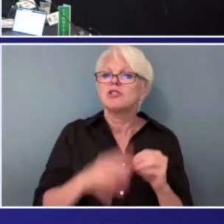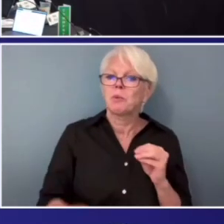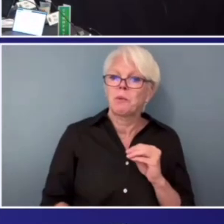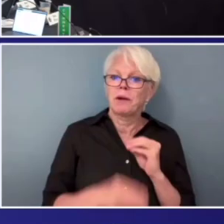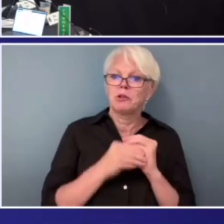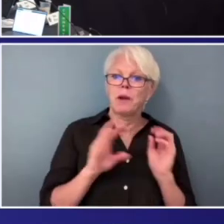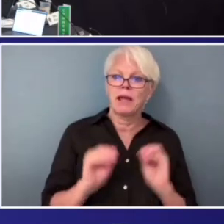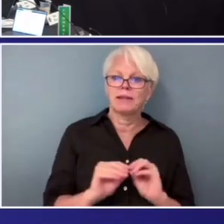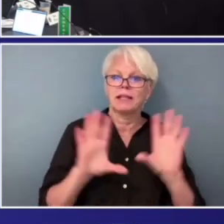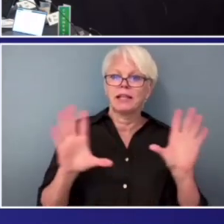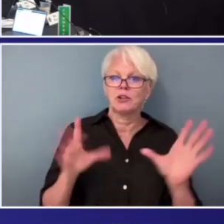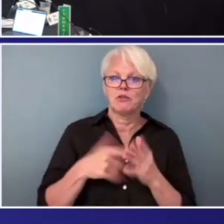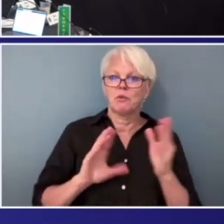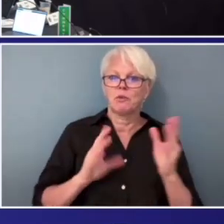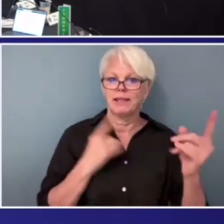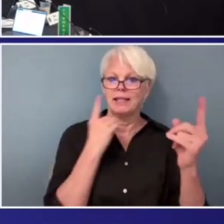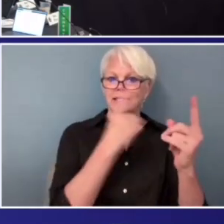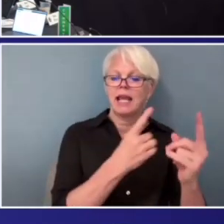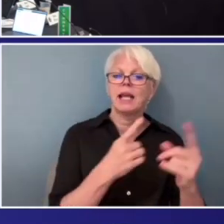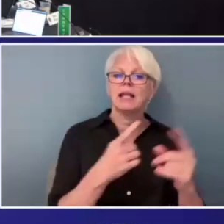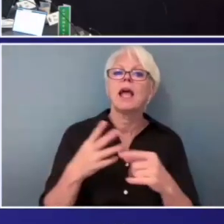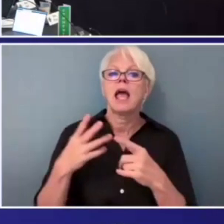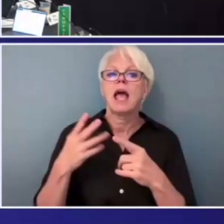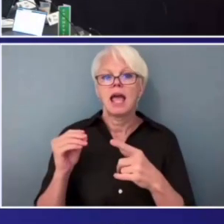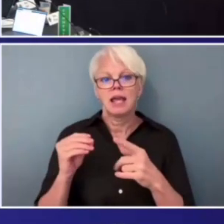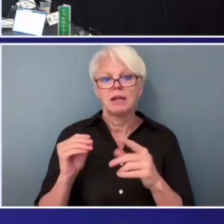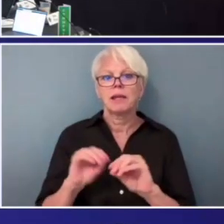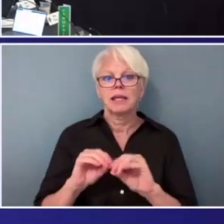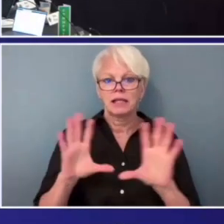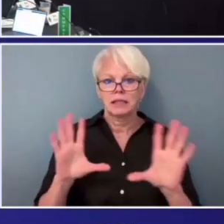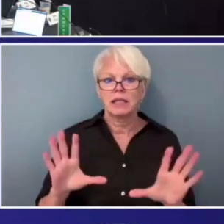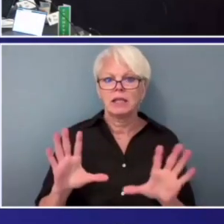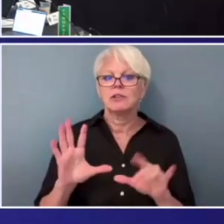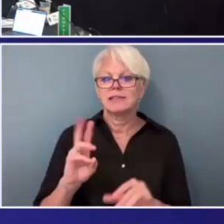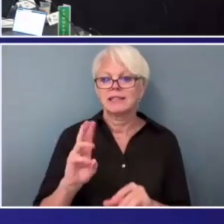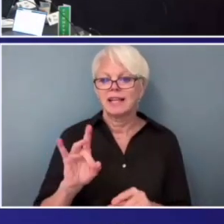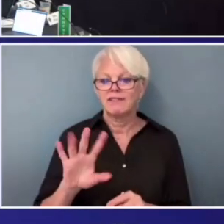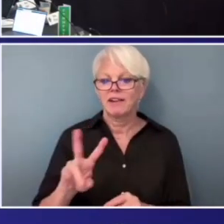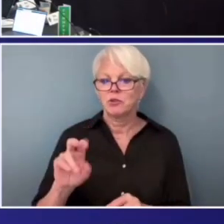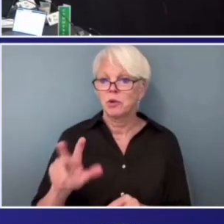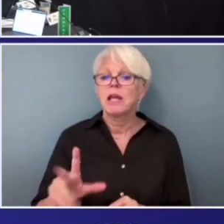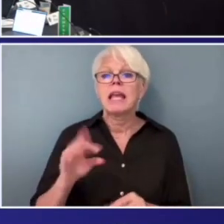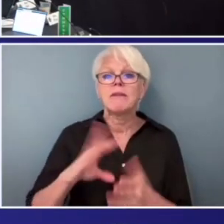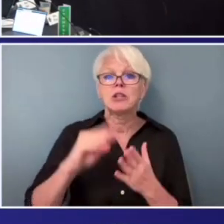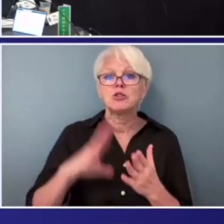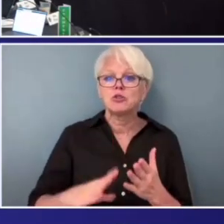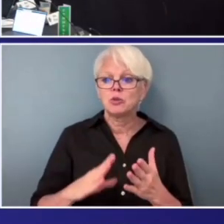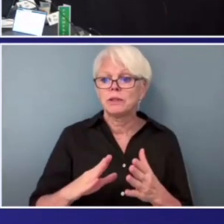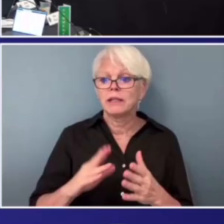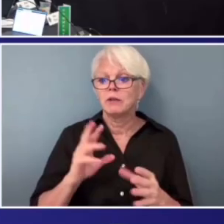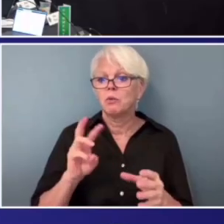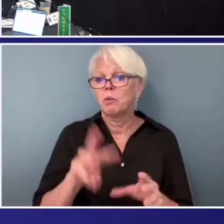throughout 685.203, if a student withdraws or otherwise ceases to be enrolled in the